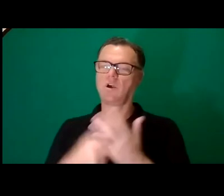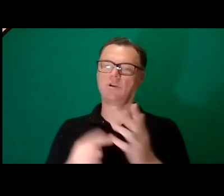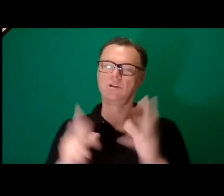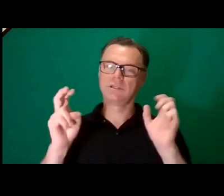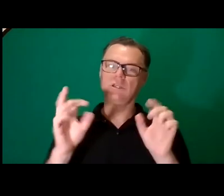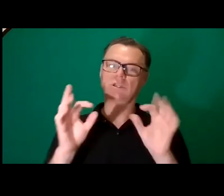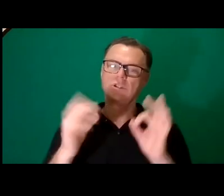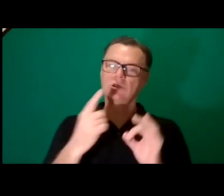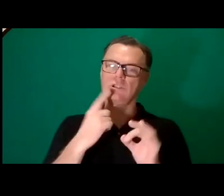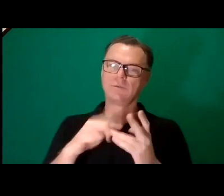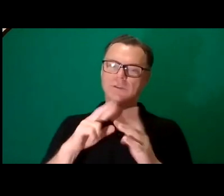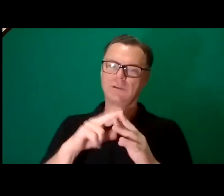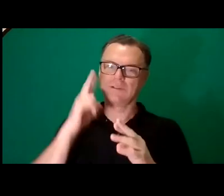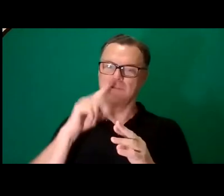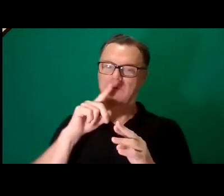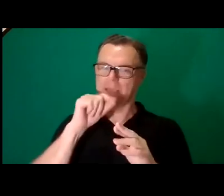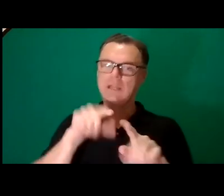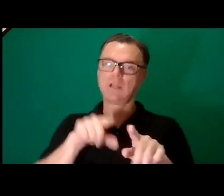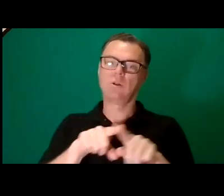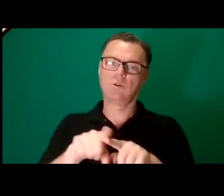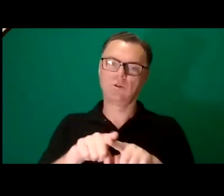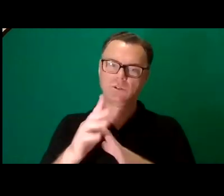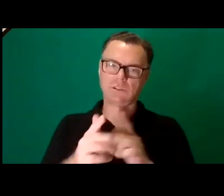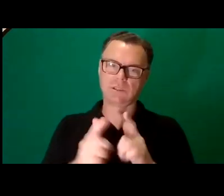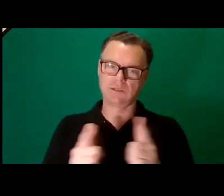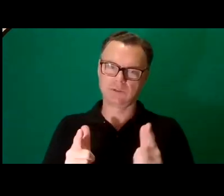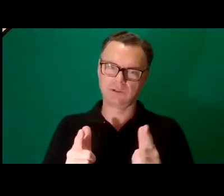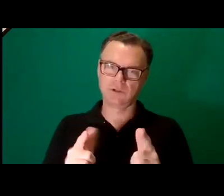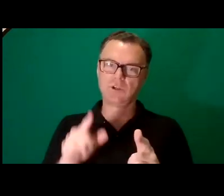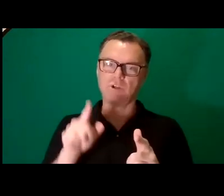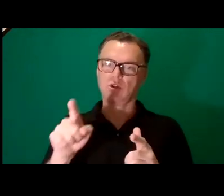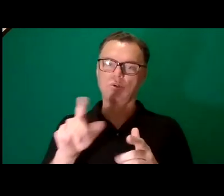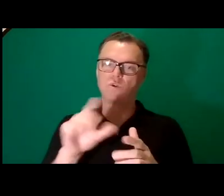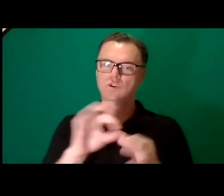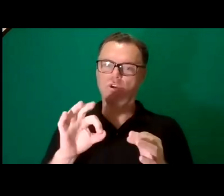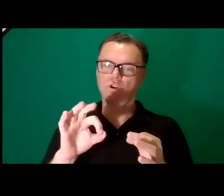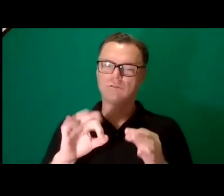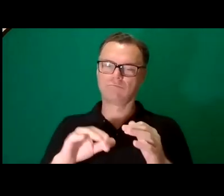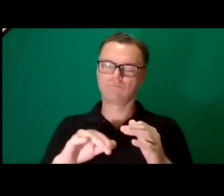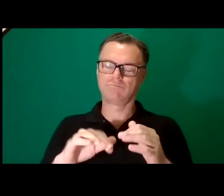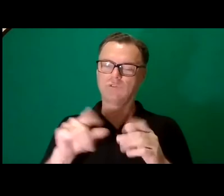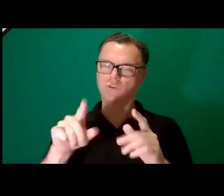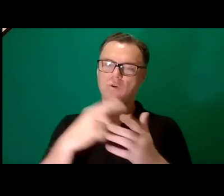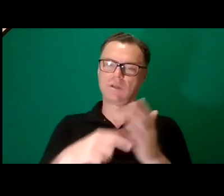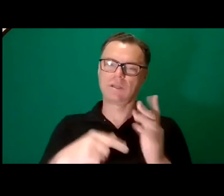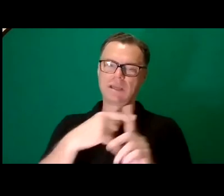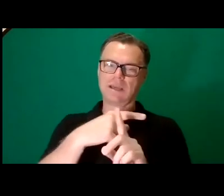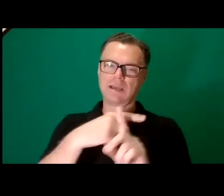allowed to learn sign language and because I was only half deaf